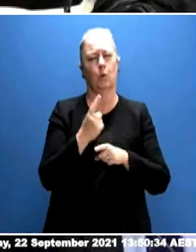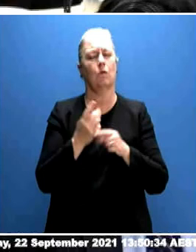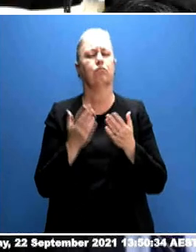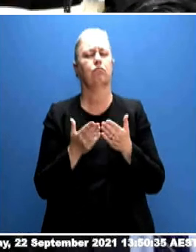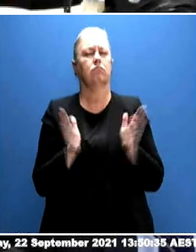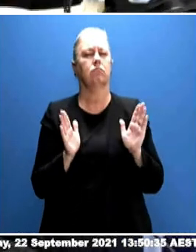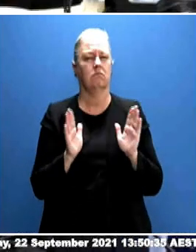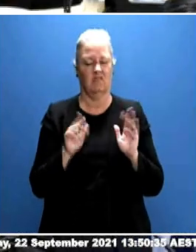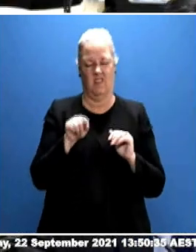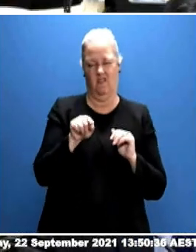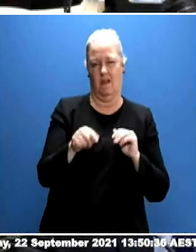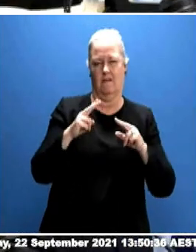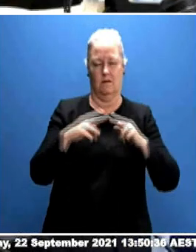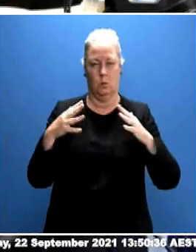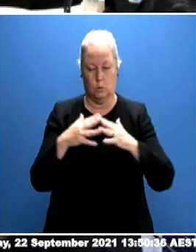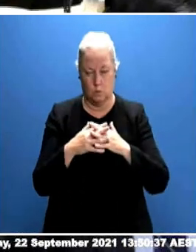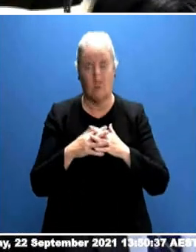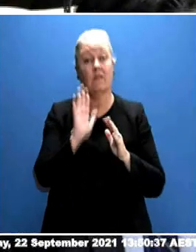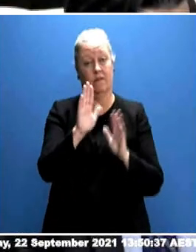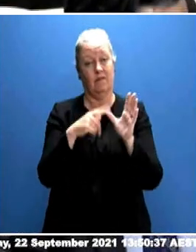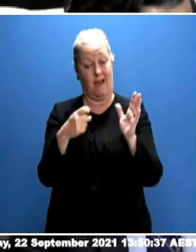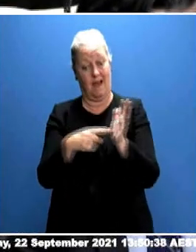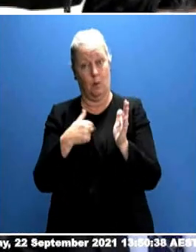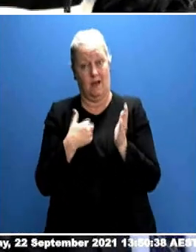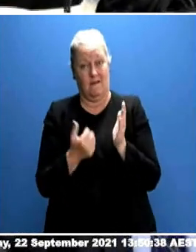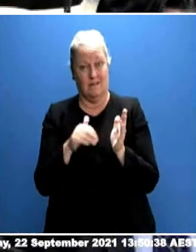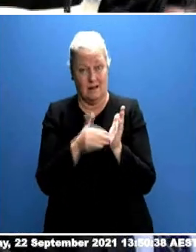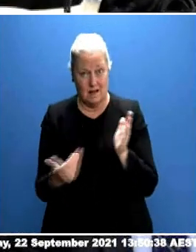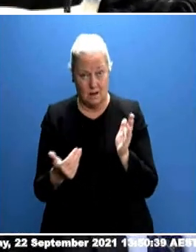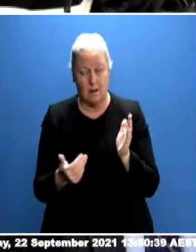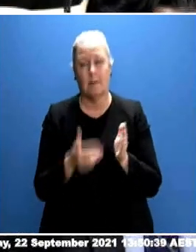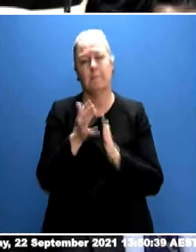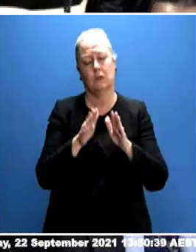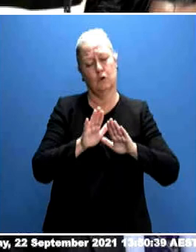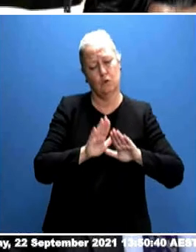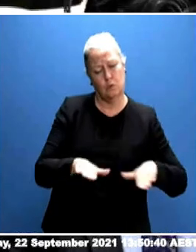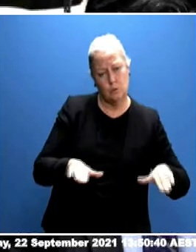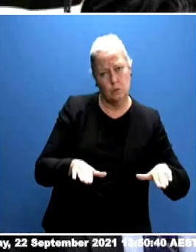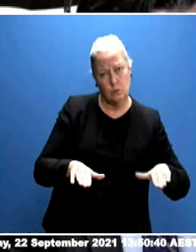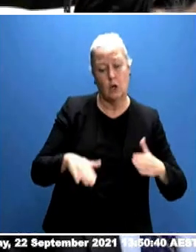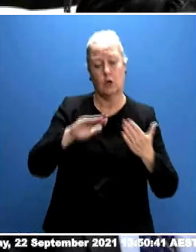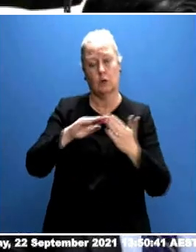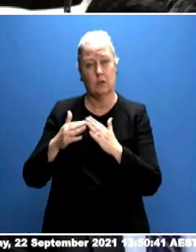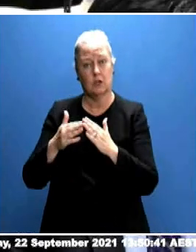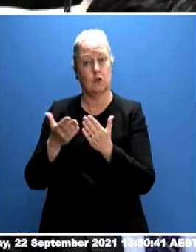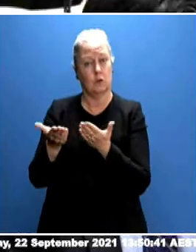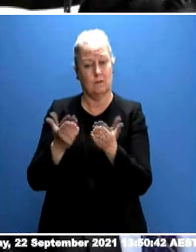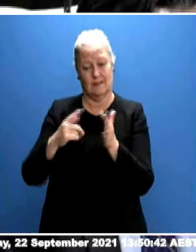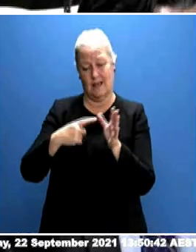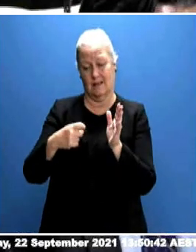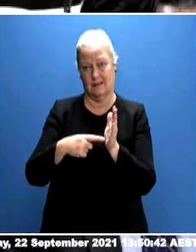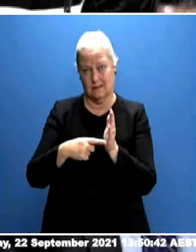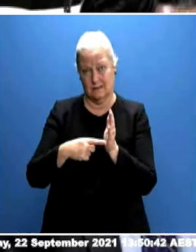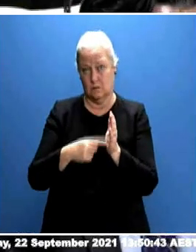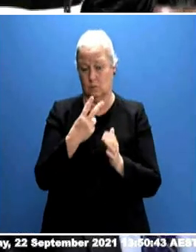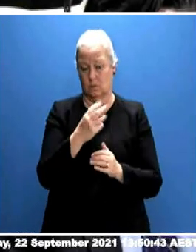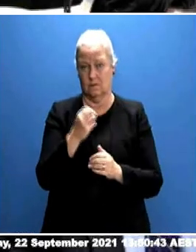that the relevant Act is Children and Community Services Act 2004 (WA)?